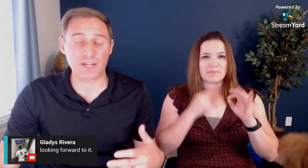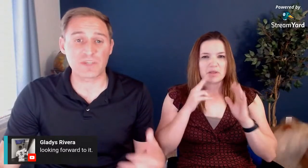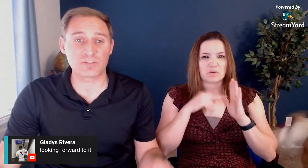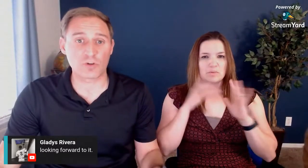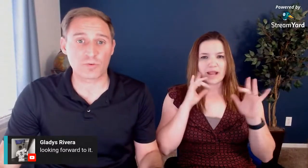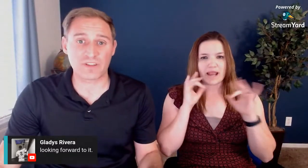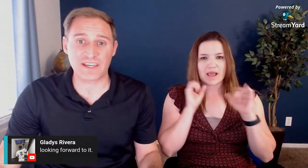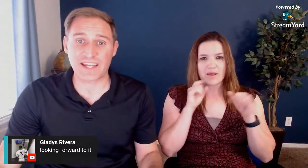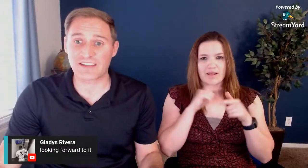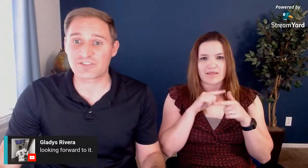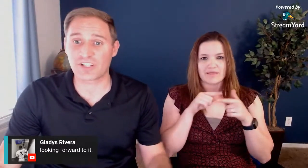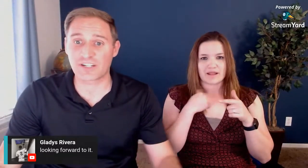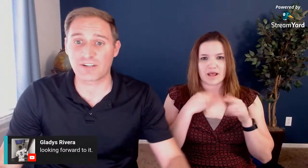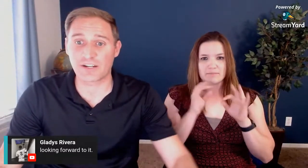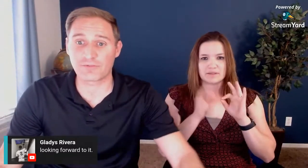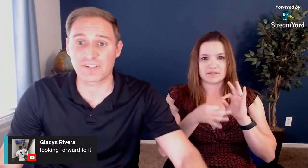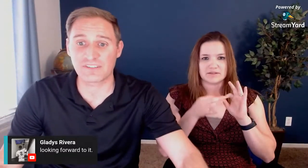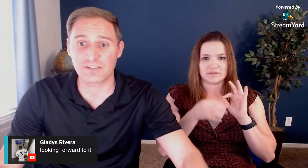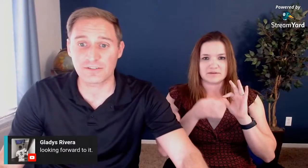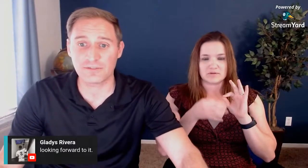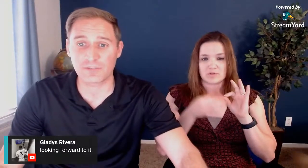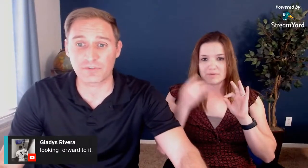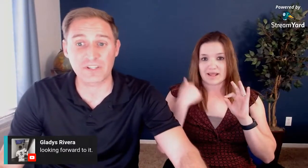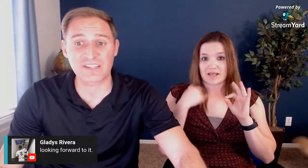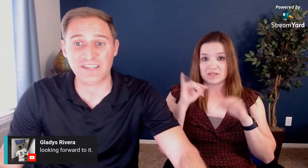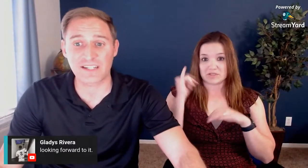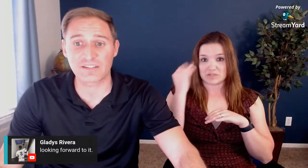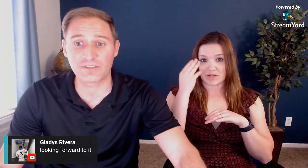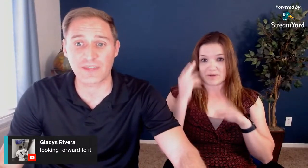be interpreting that as Johnni uh reads it to you and we're really excited to do that